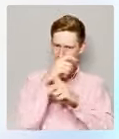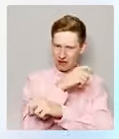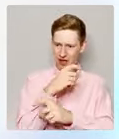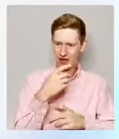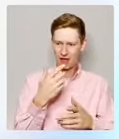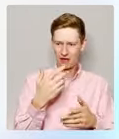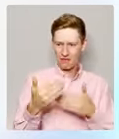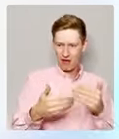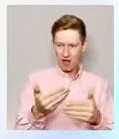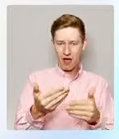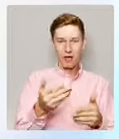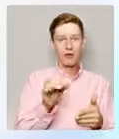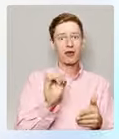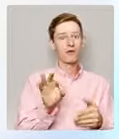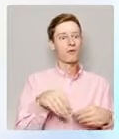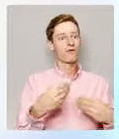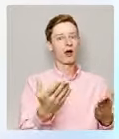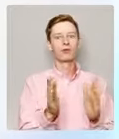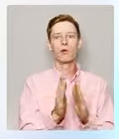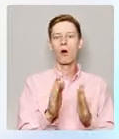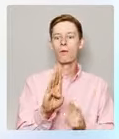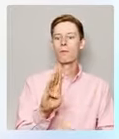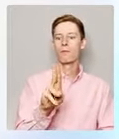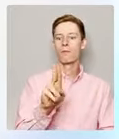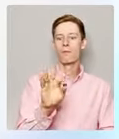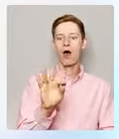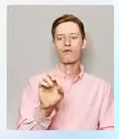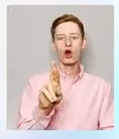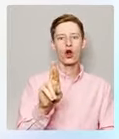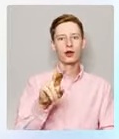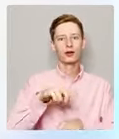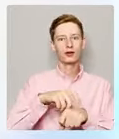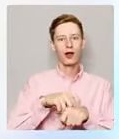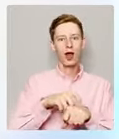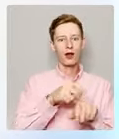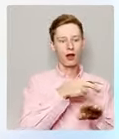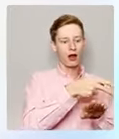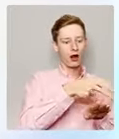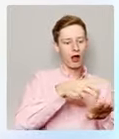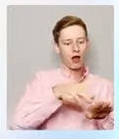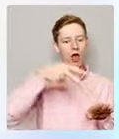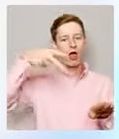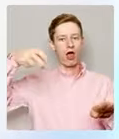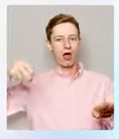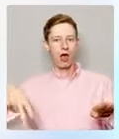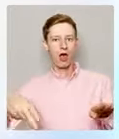providing a small amount of buffer time during which the jump input is still accepted, the task becomes much easier.